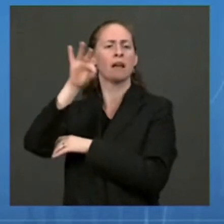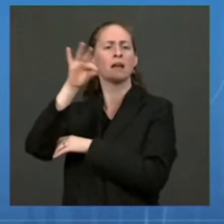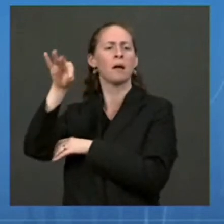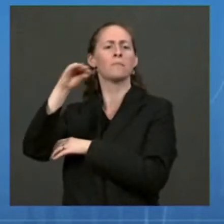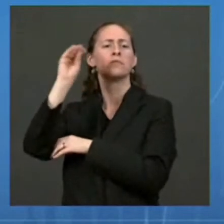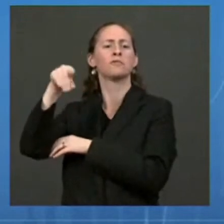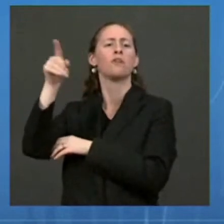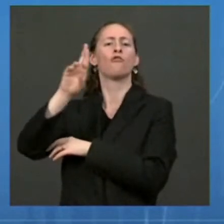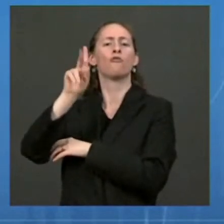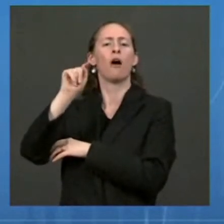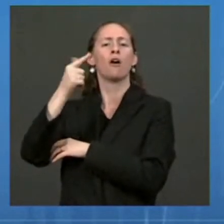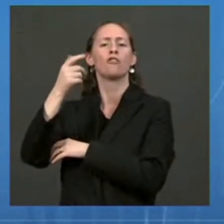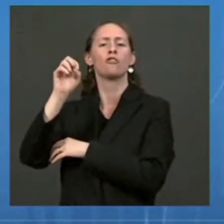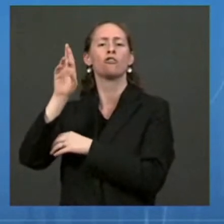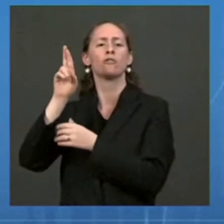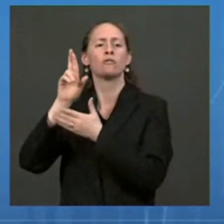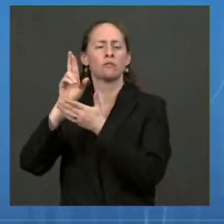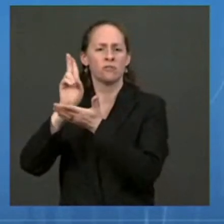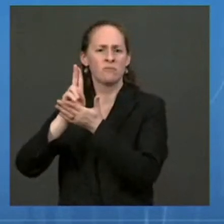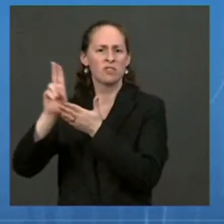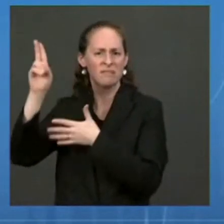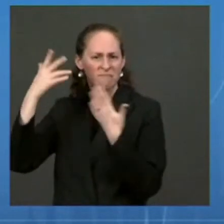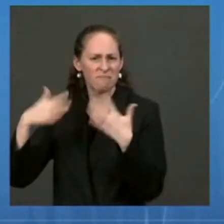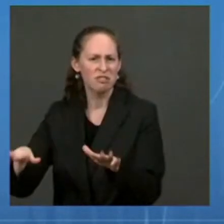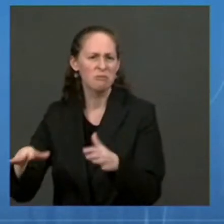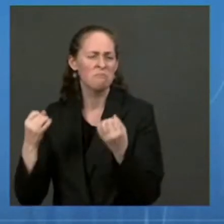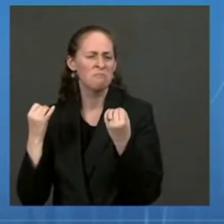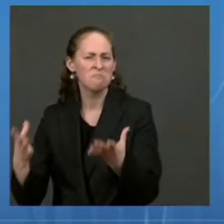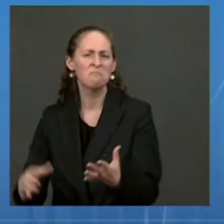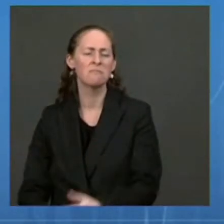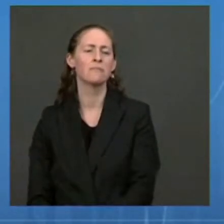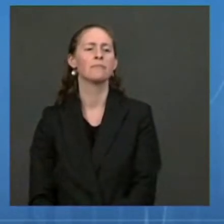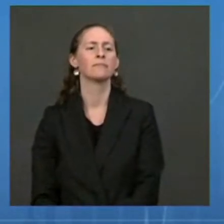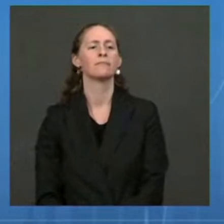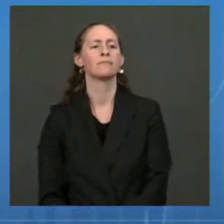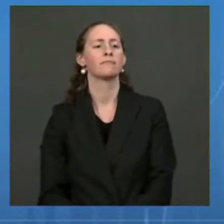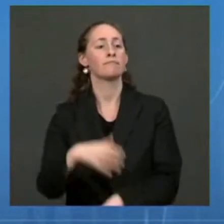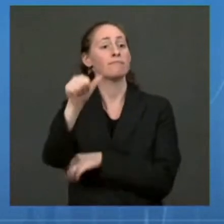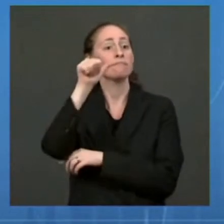HOUSTON METHODIST, THE HEALTH SYSTEM WHICH WAS ONE OF THE EARLY MOVERS.